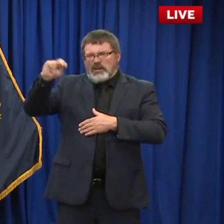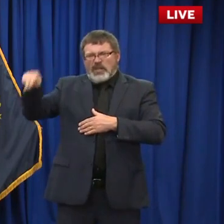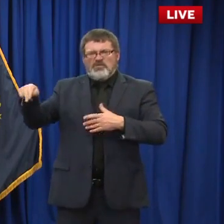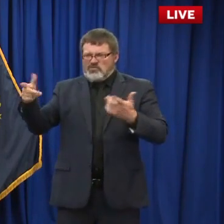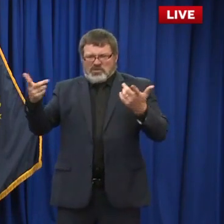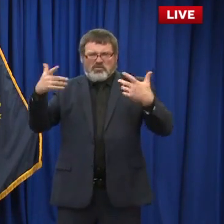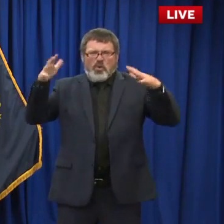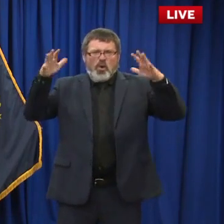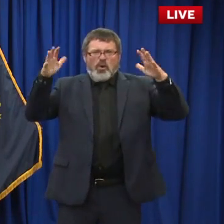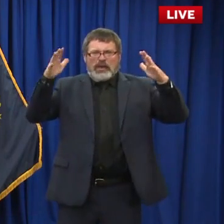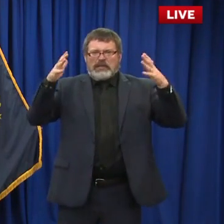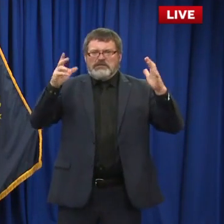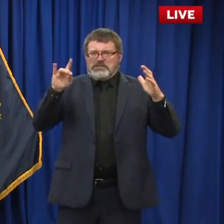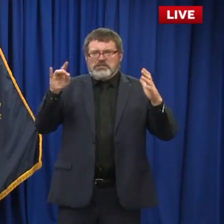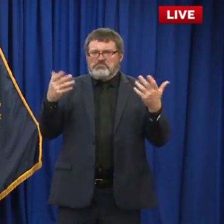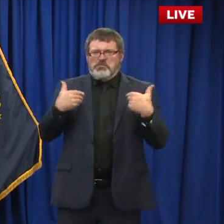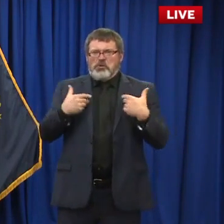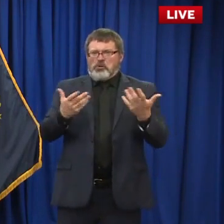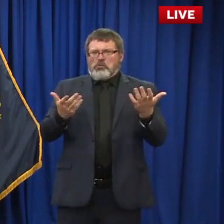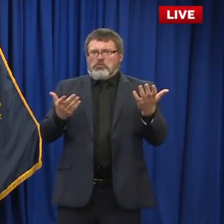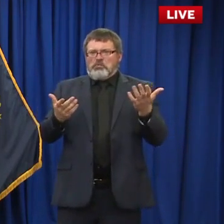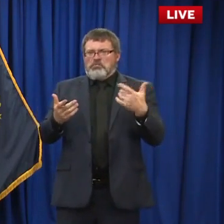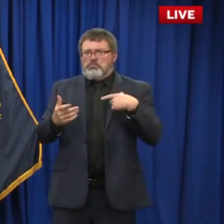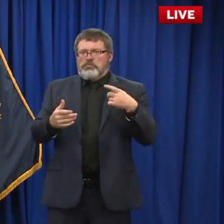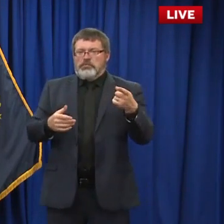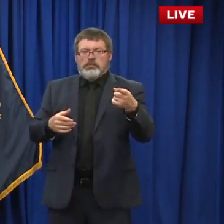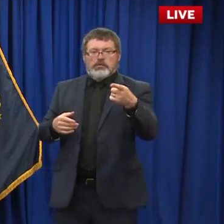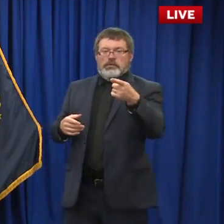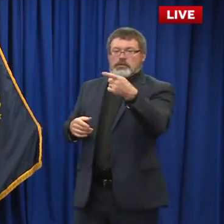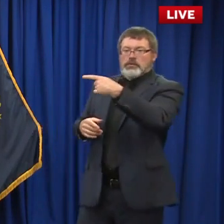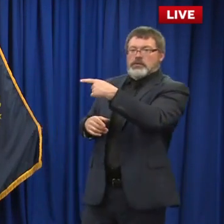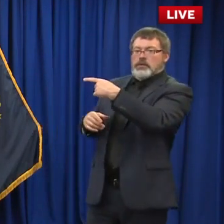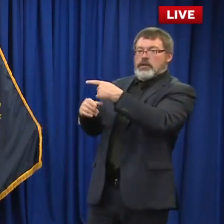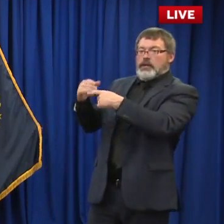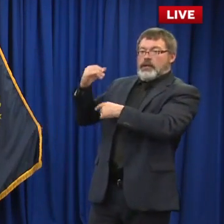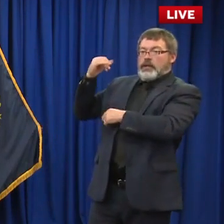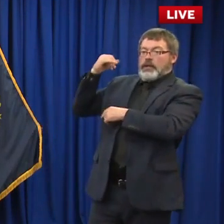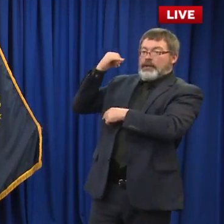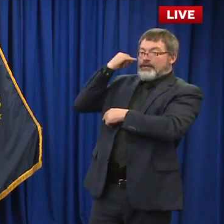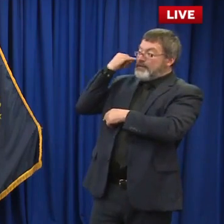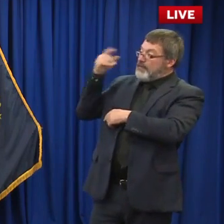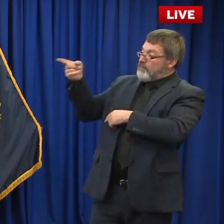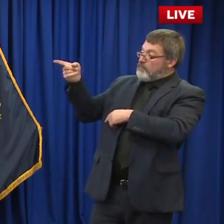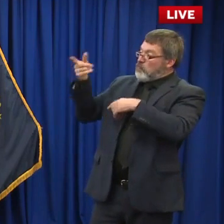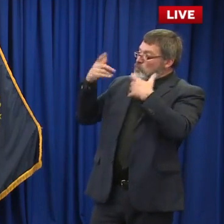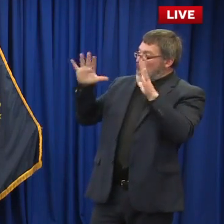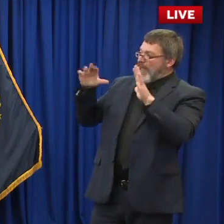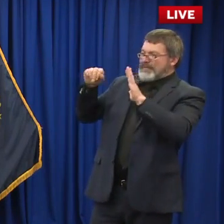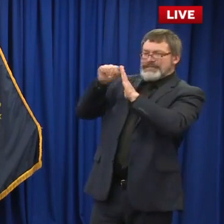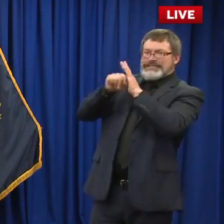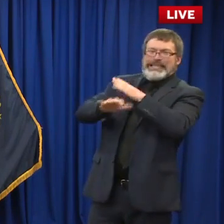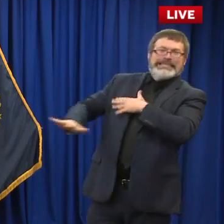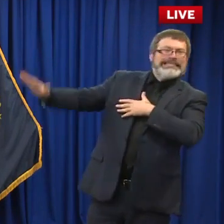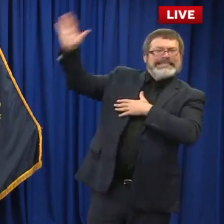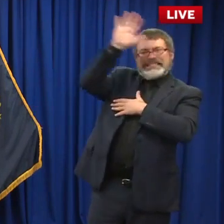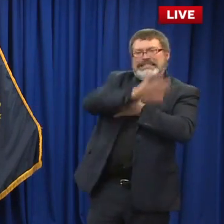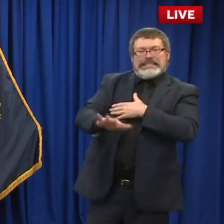OTHER COMMUNITIES ARE DOING T. YOU SEE BUSINESSES THEMSELVES DOING THE MASK MANDATE THEMSELVES, THAT'S FINE.